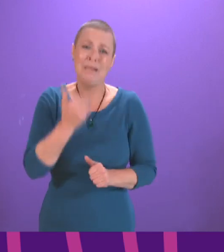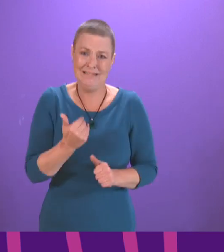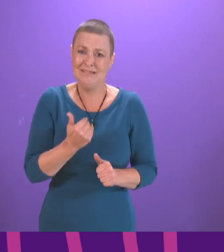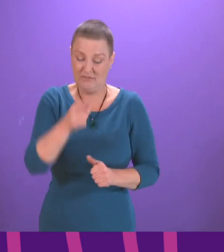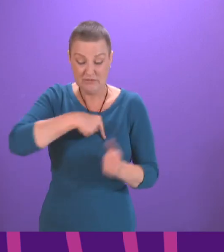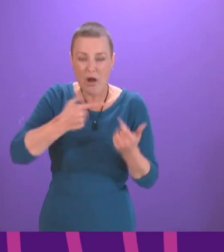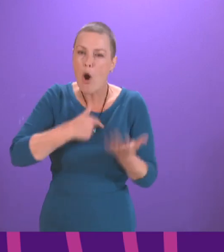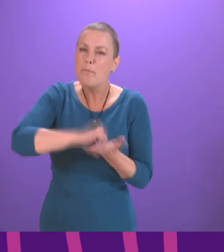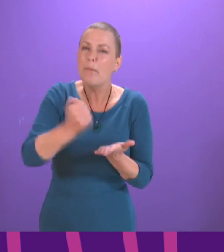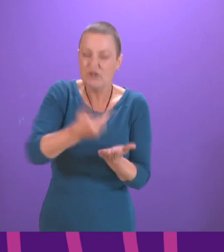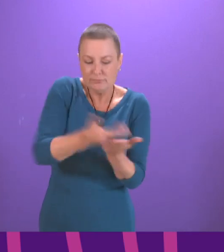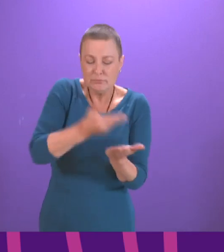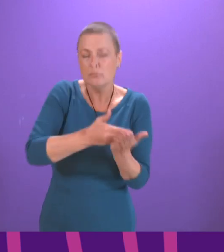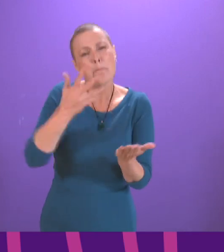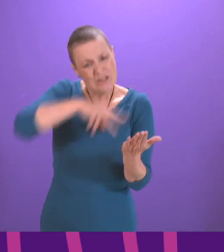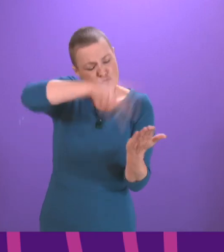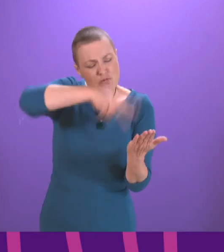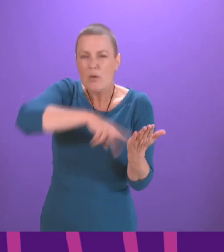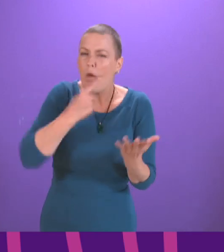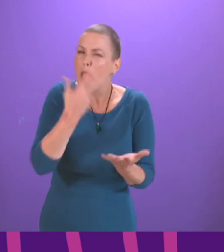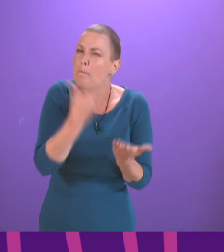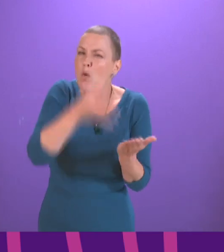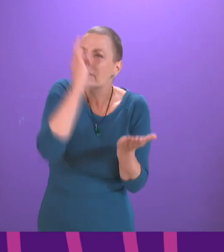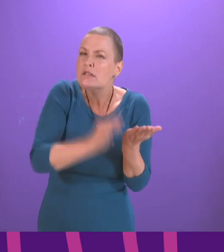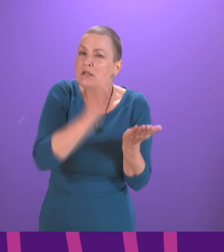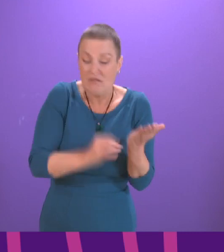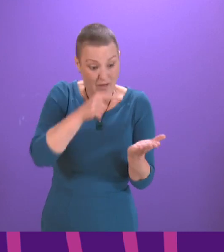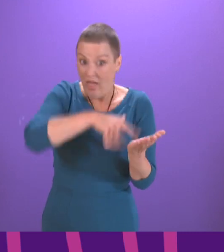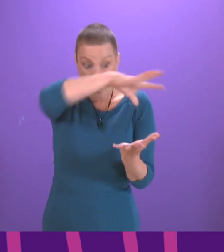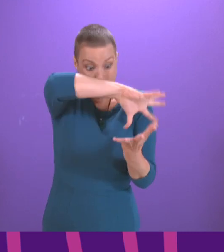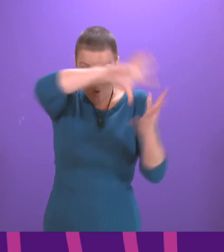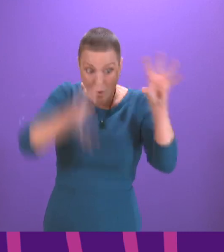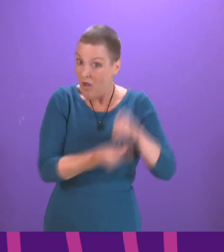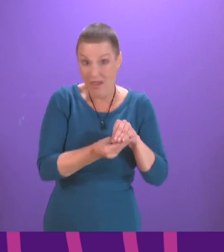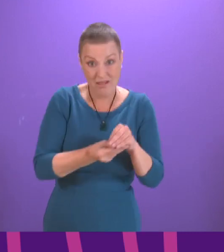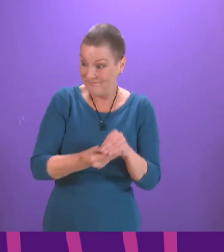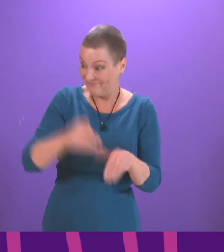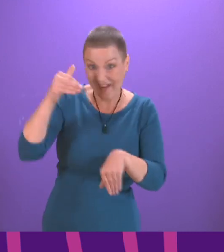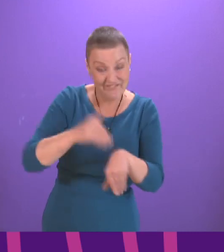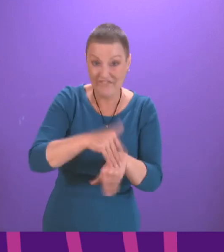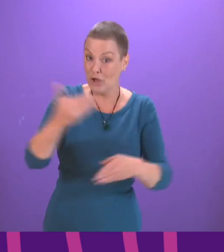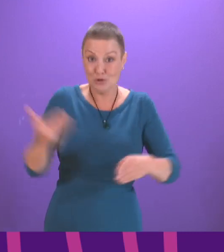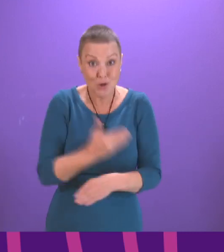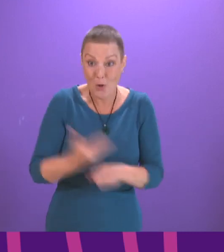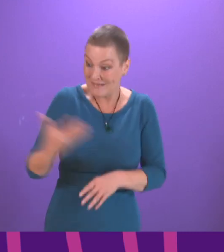goes into more detail about the decision making. All of this has an impact on jobs, public services and livelihoods. I am acutely aware